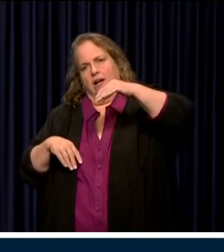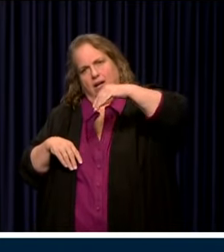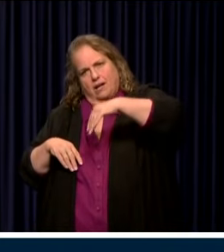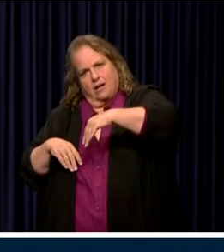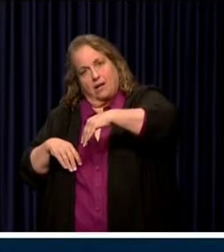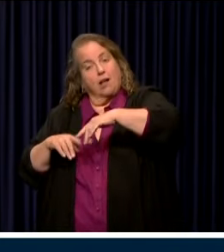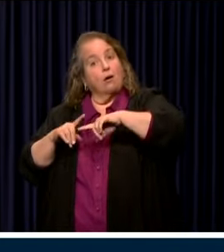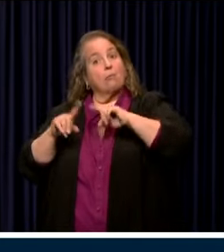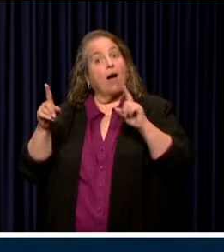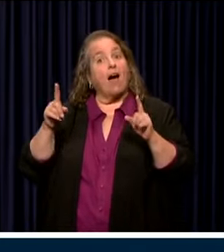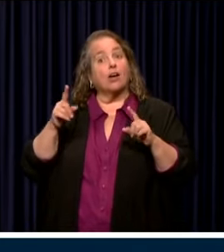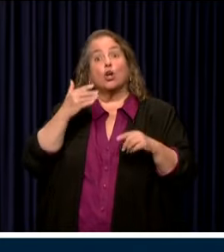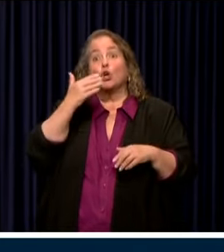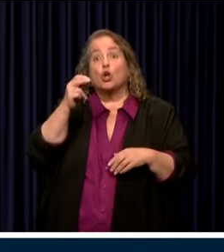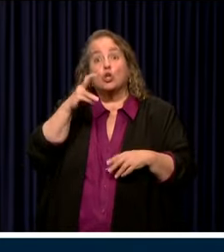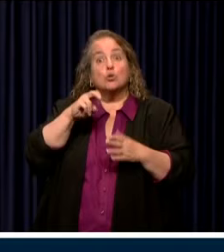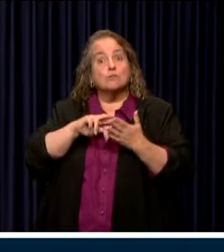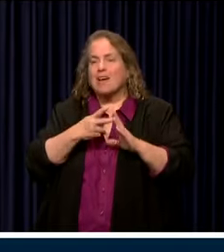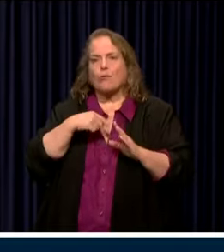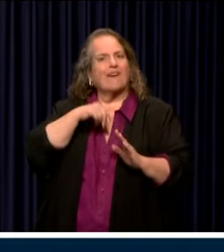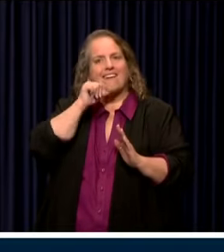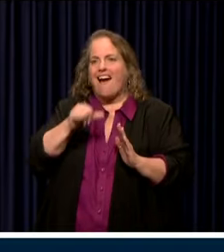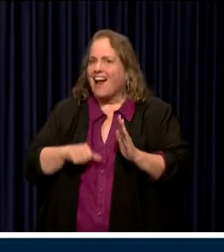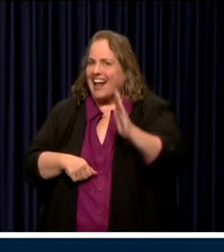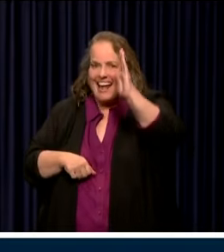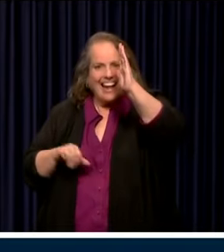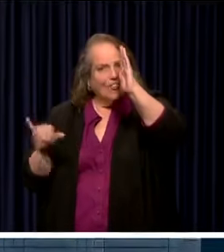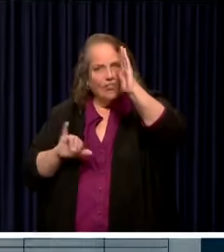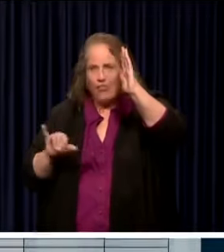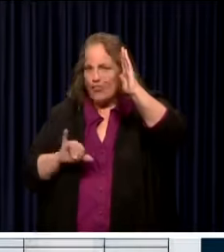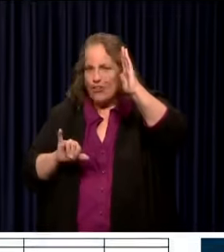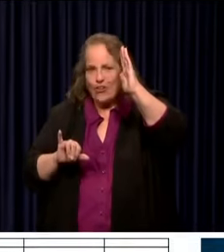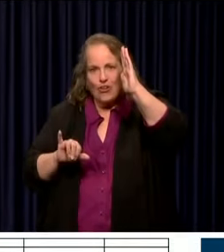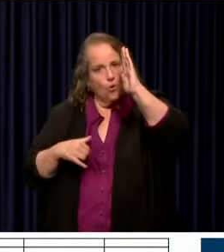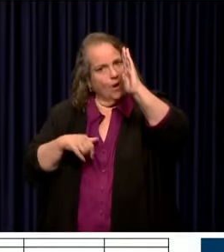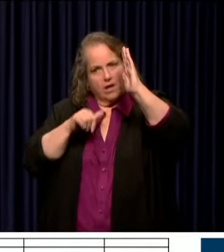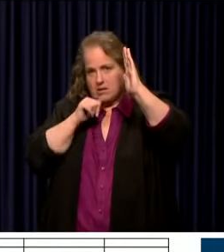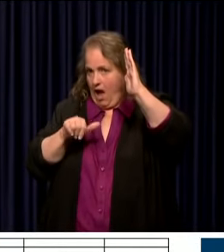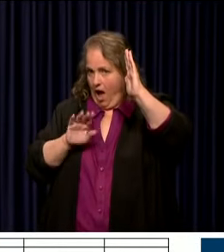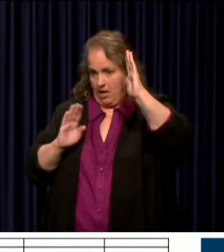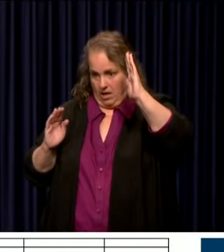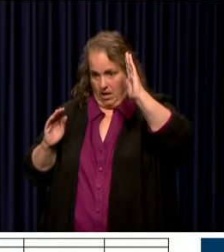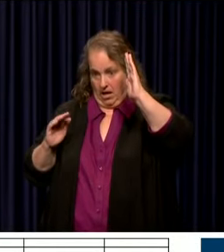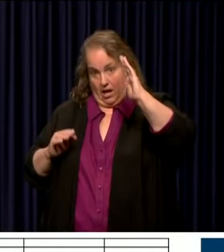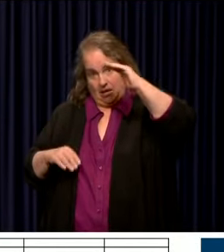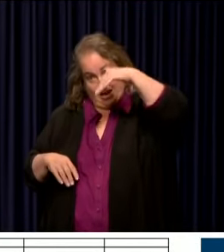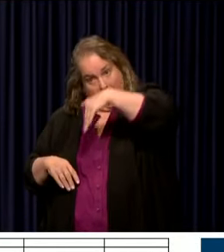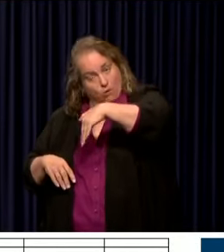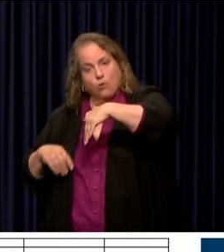AND LIKE WE'VE DONE EVERYTHING,F CONCEPT IS ALWAYS VERY IMPORTANT. ALL RIGHT.